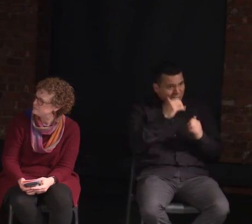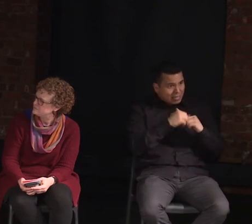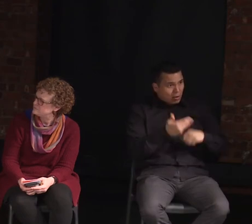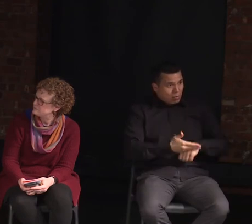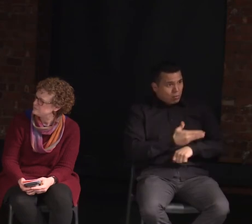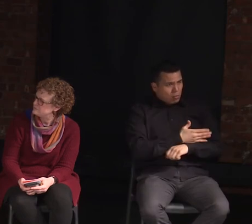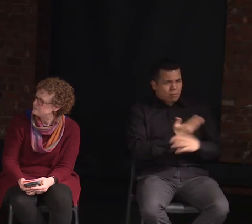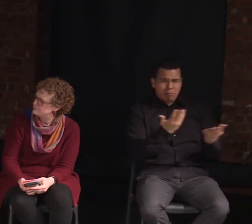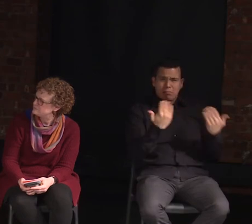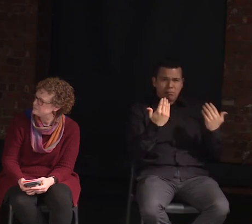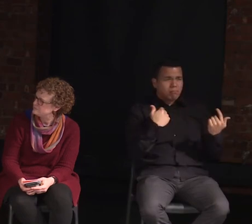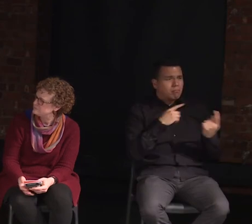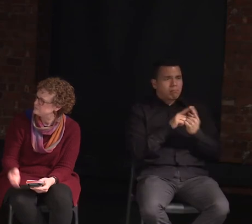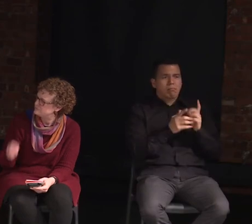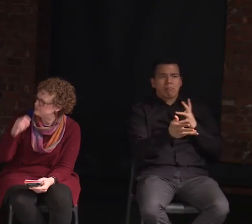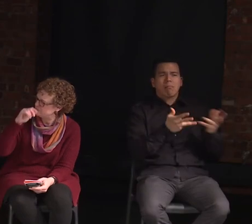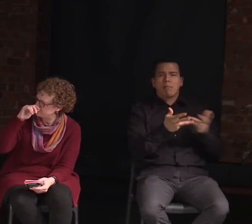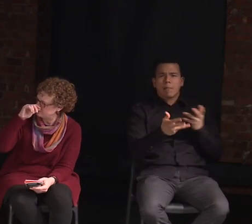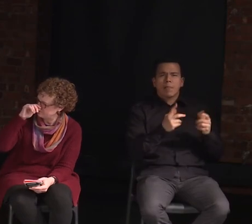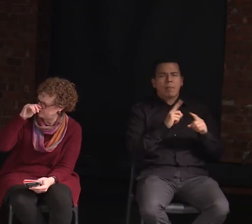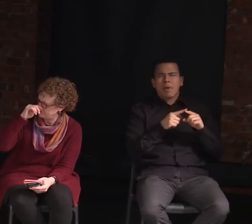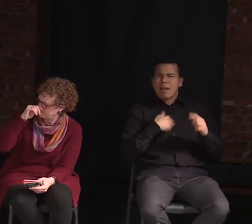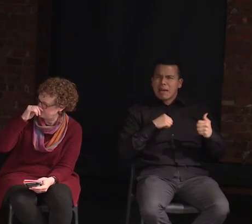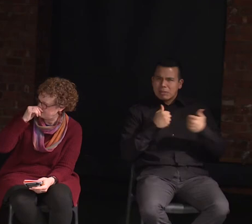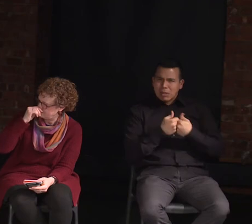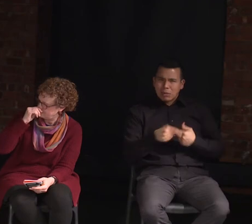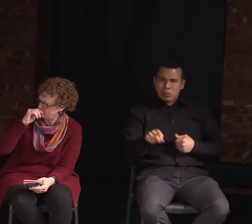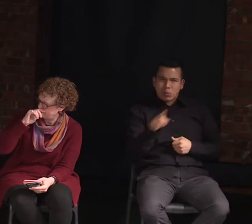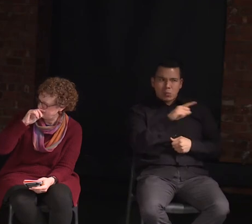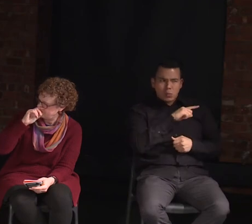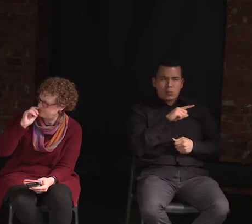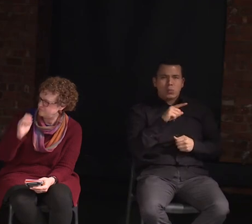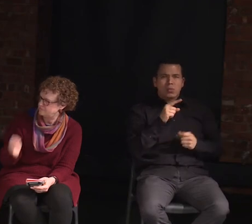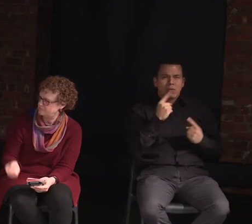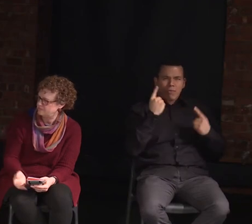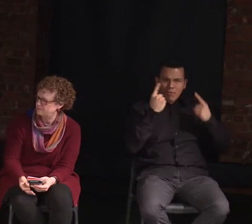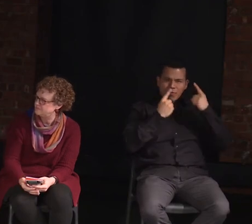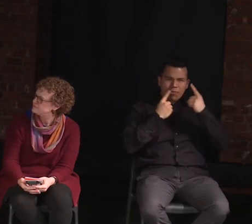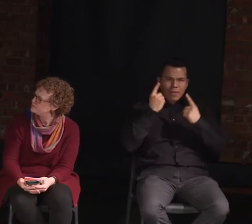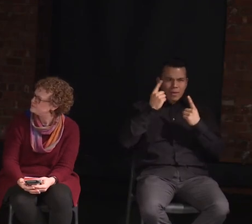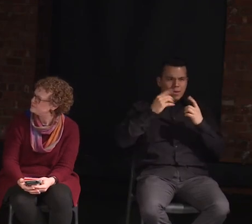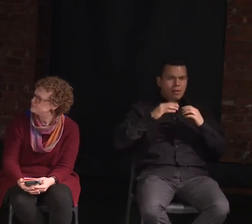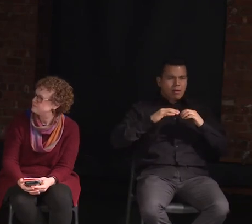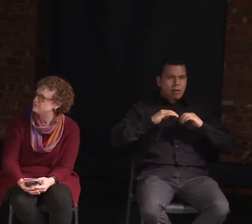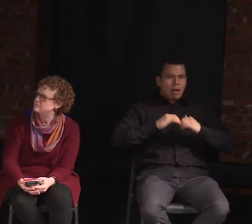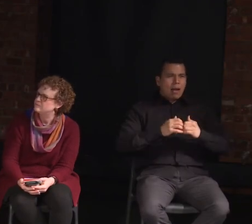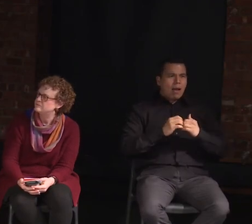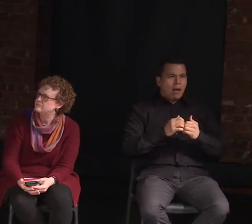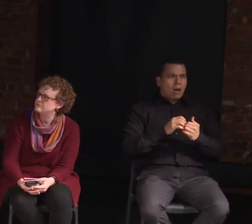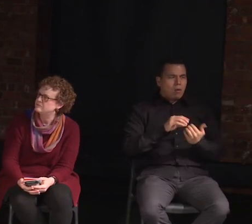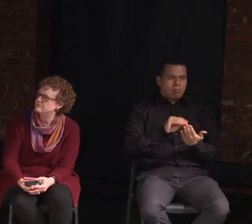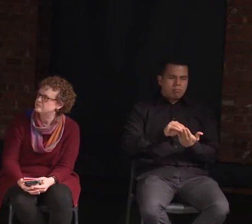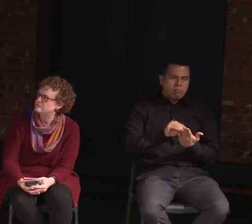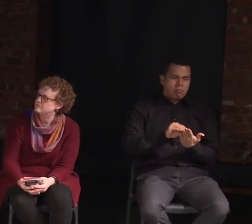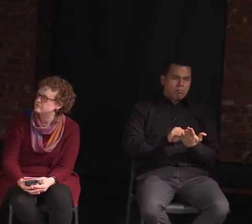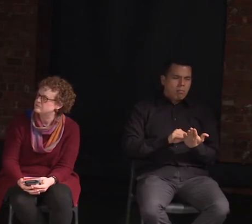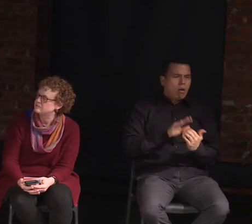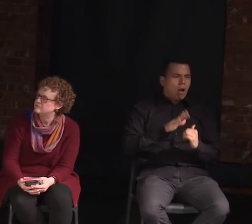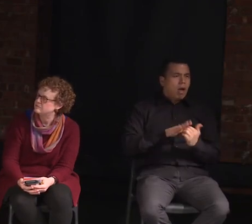I just want to challenge everyone to start thinking in a way that you can put more of it on paper so that you can really advocate for yourself.